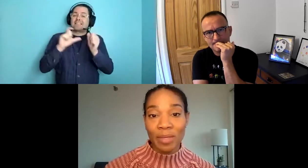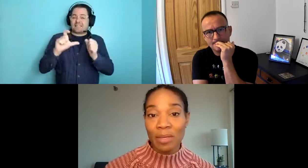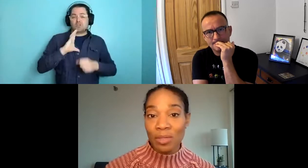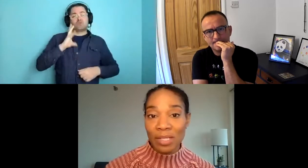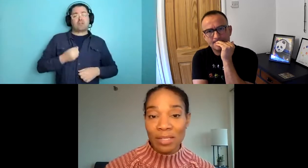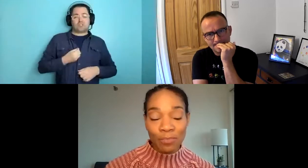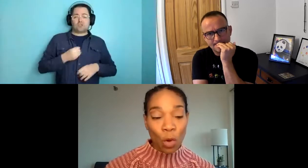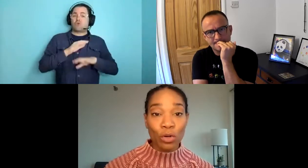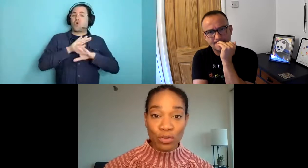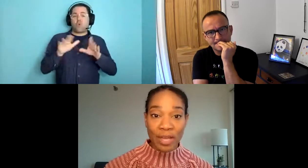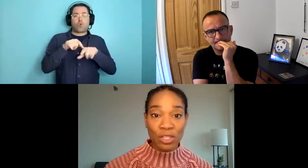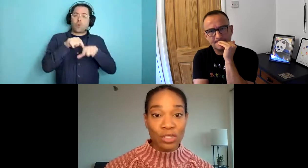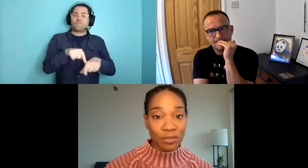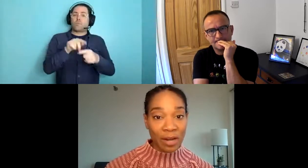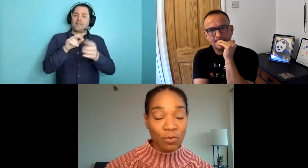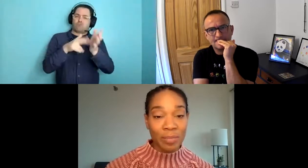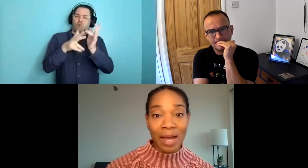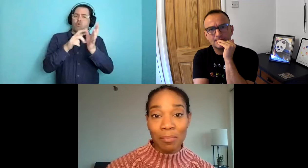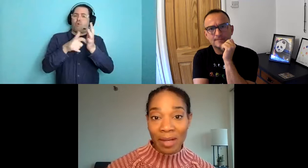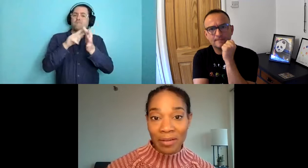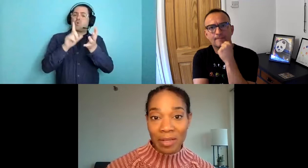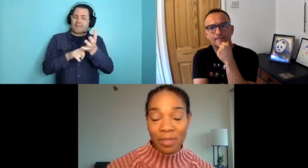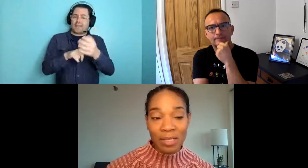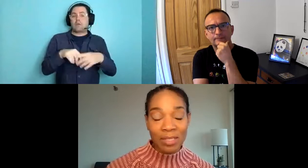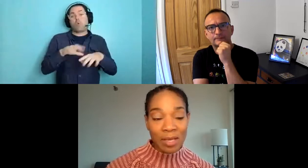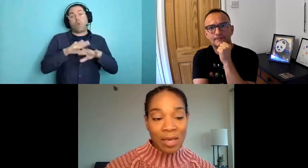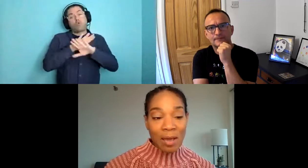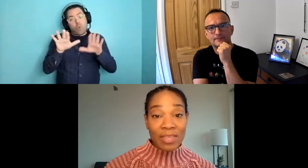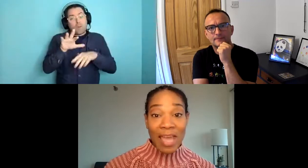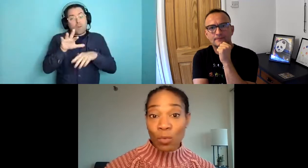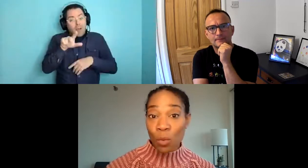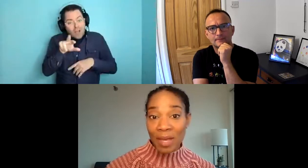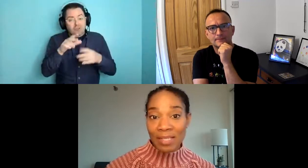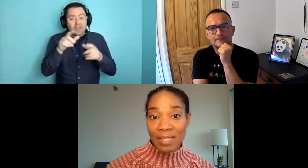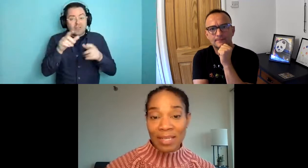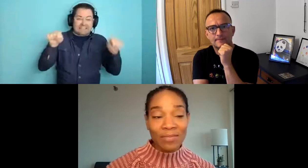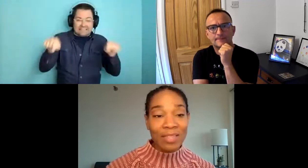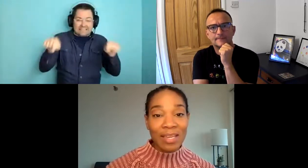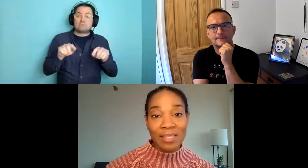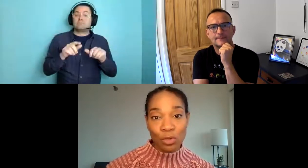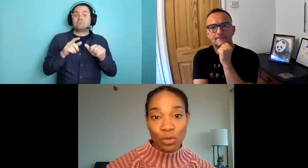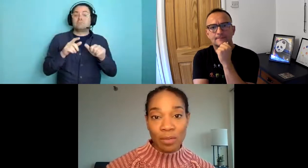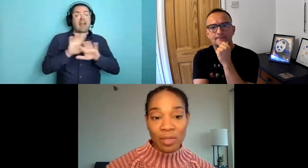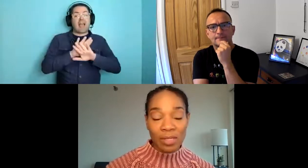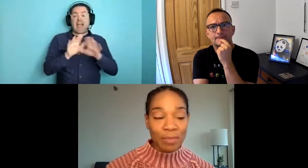all have language that articulates our being right, and as this conversation today, particularly with Deaf